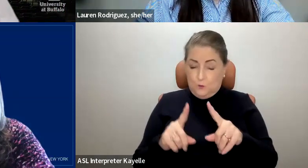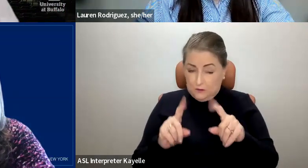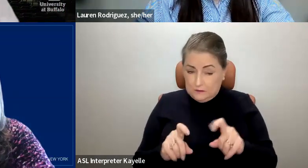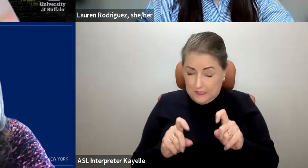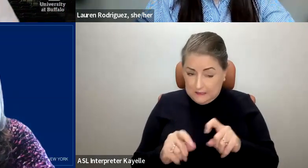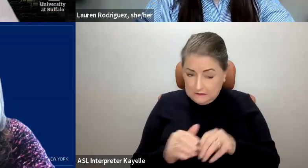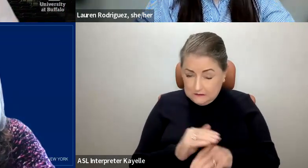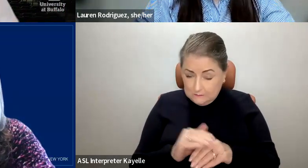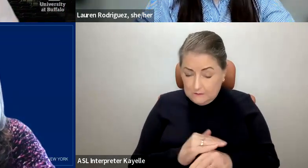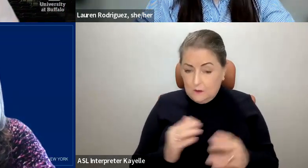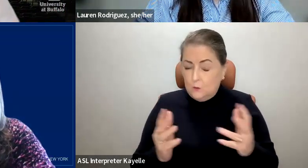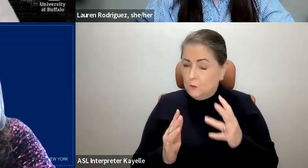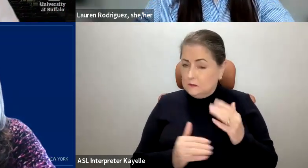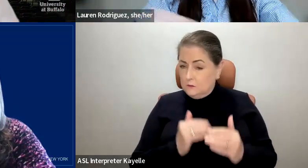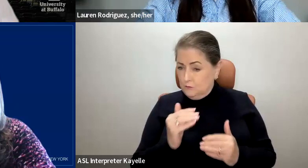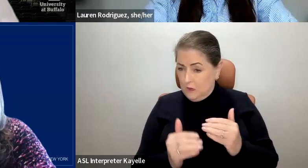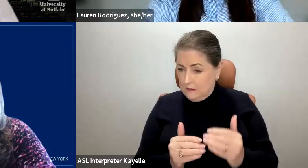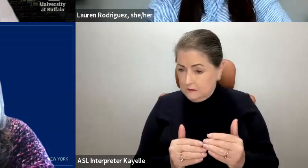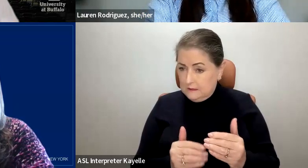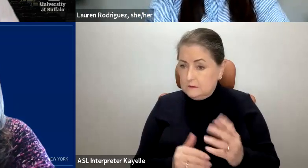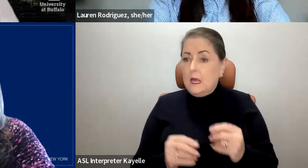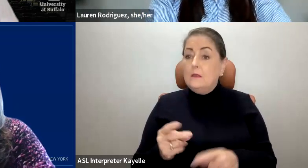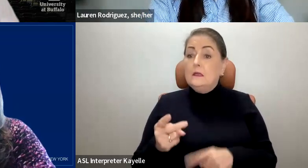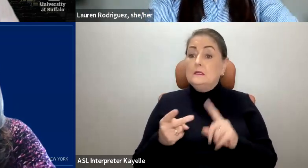actual process is. And then the second set of courses, it will